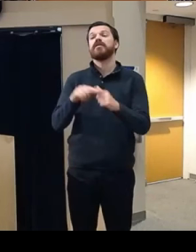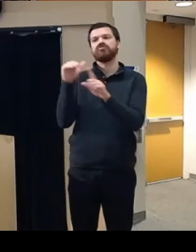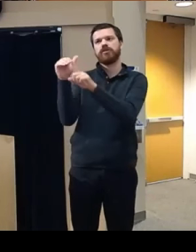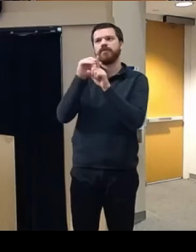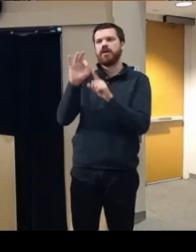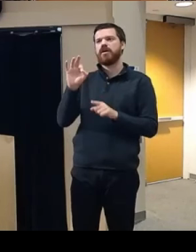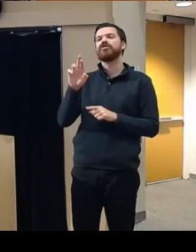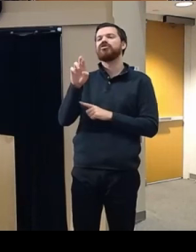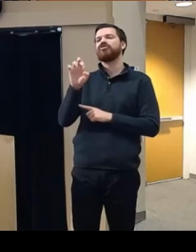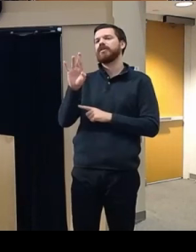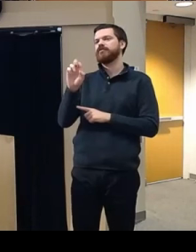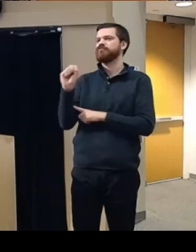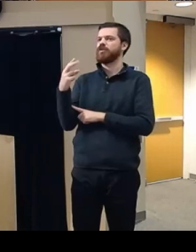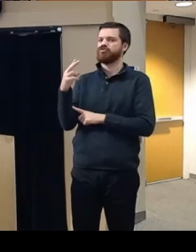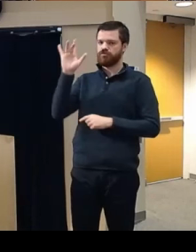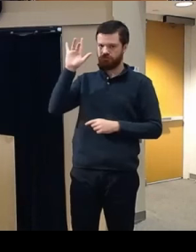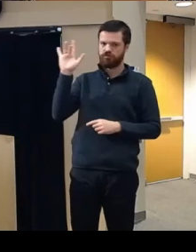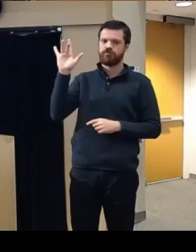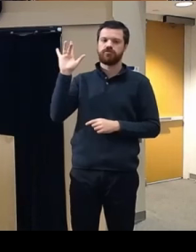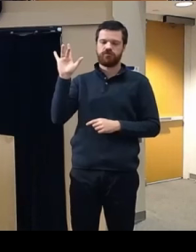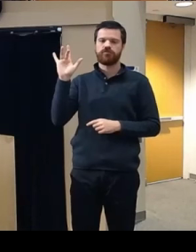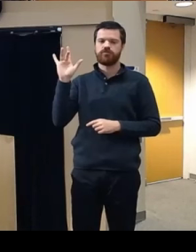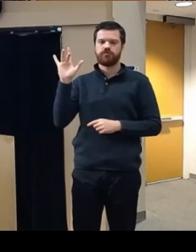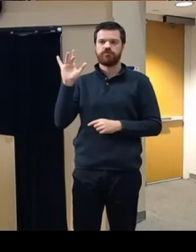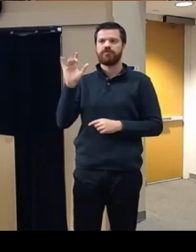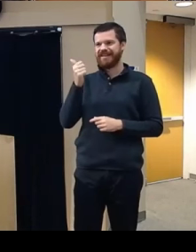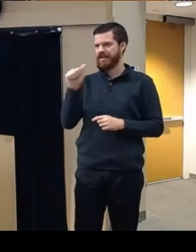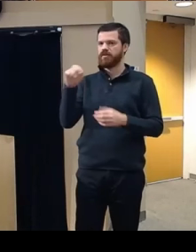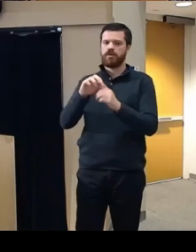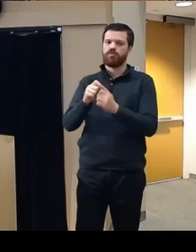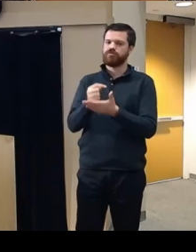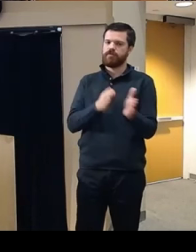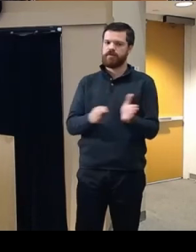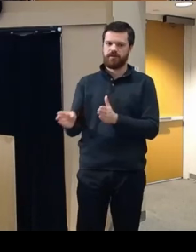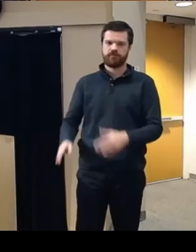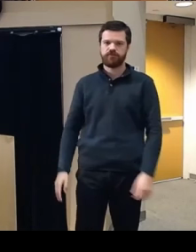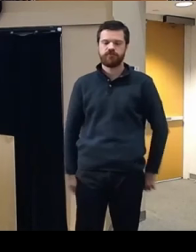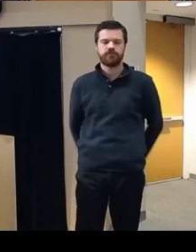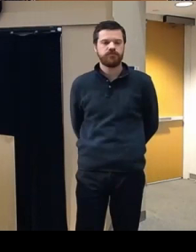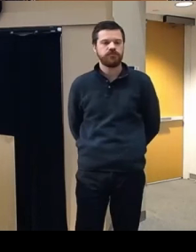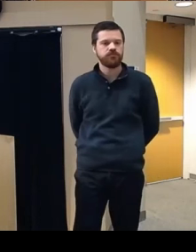if I would ever need to use that to refresh any different section in the treatment plan